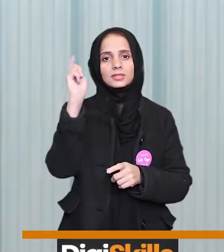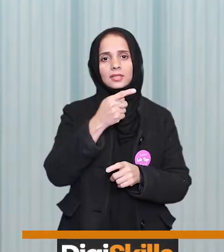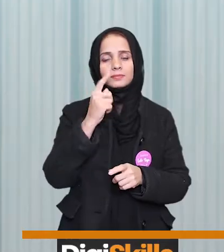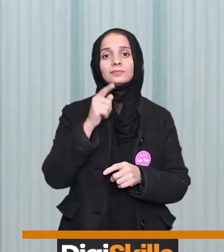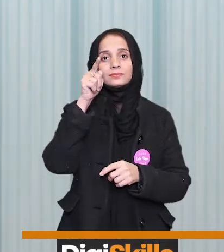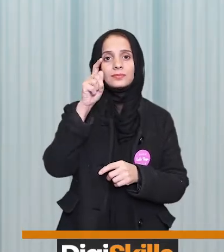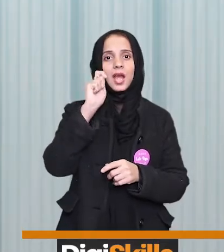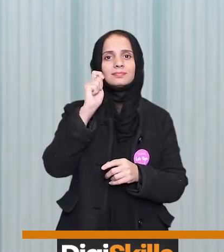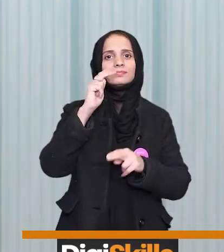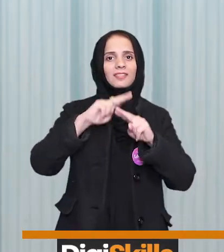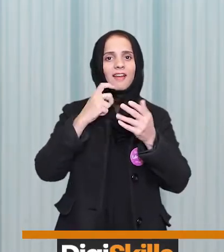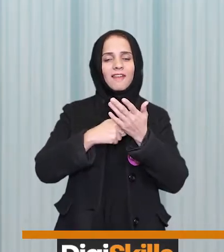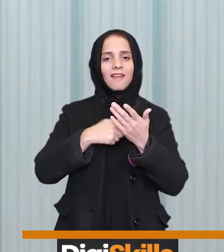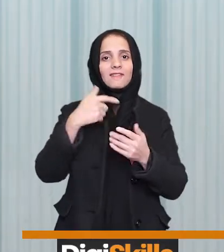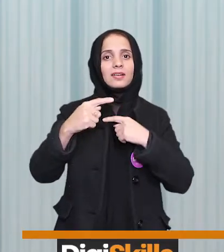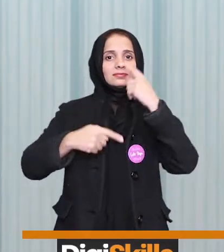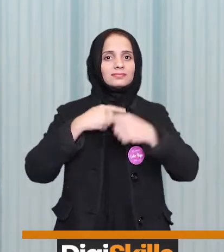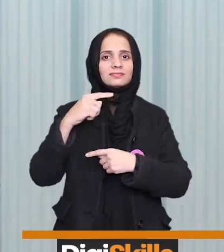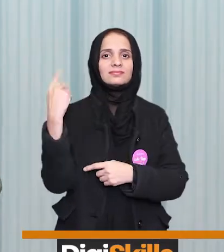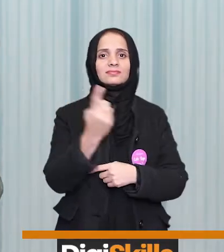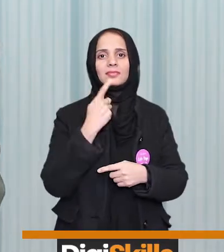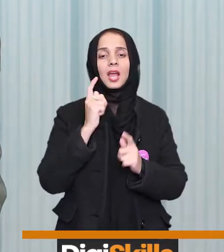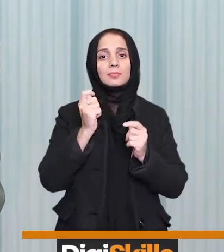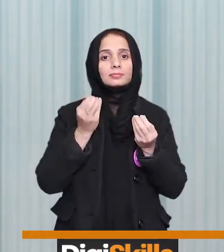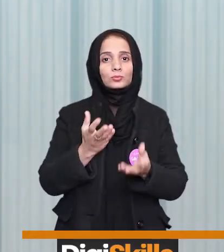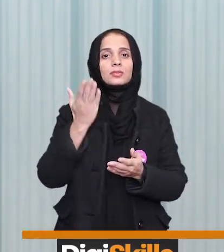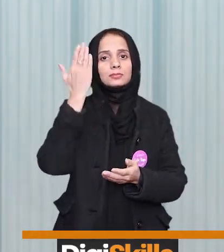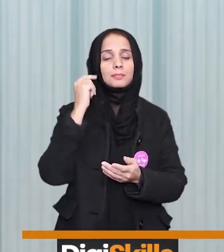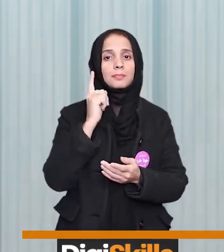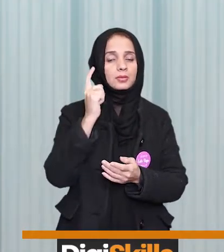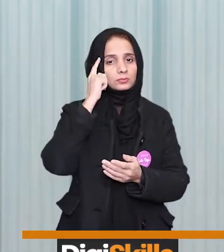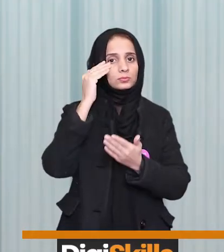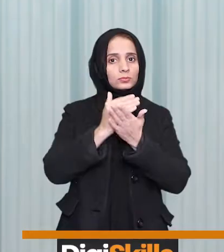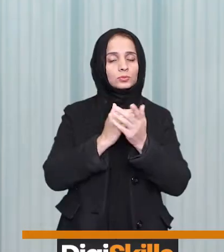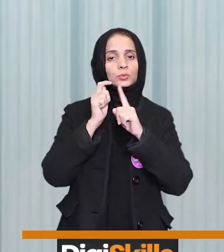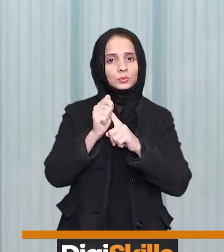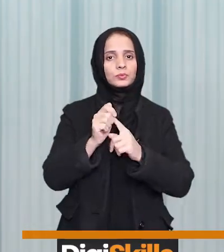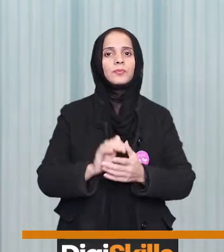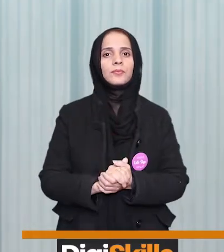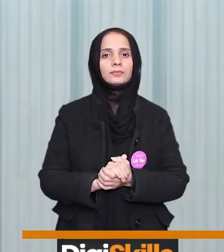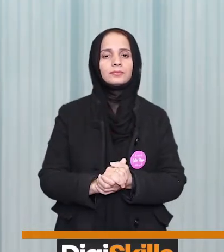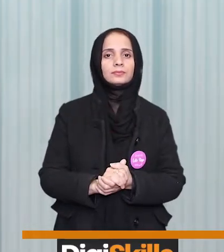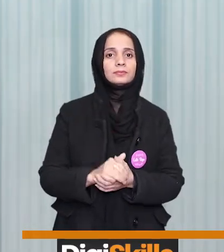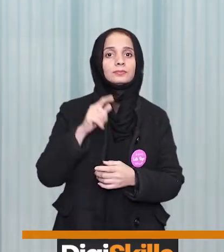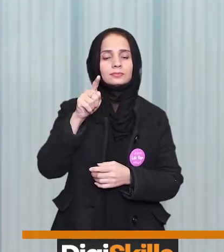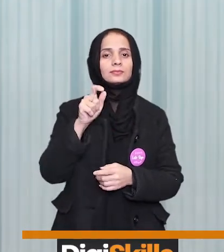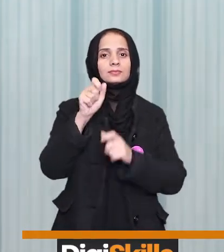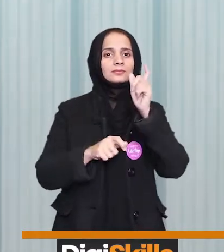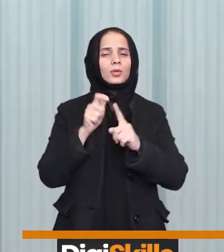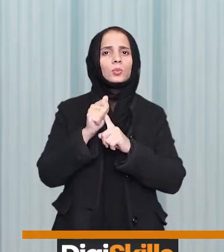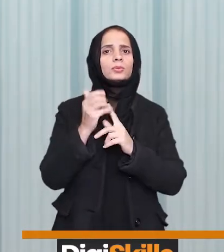It is very important for you to know this first to work in freelance that what is your worth?